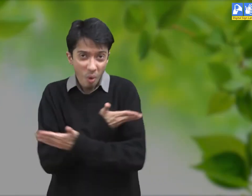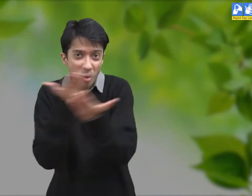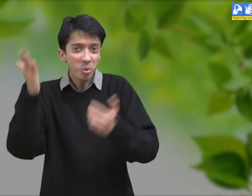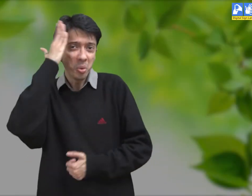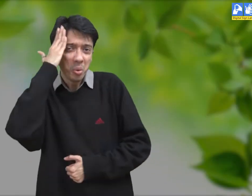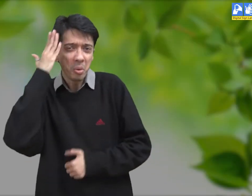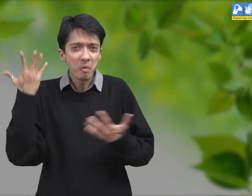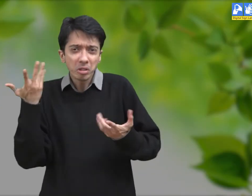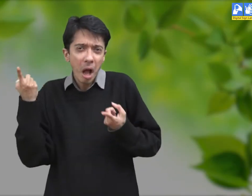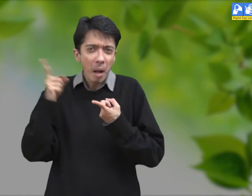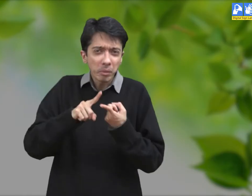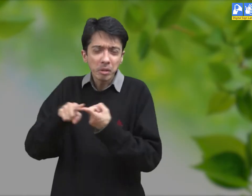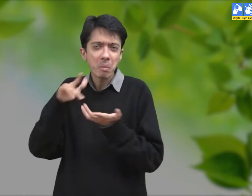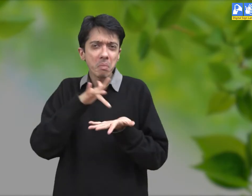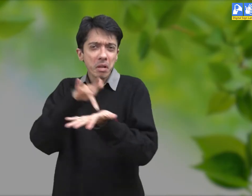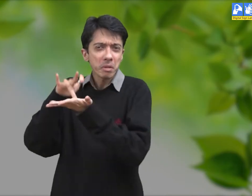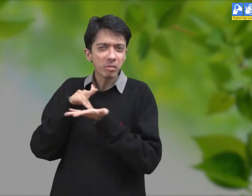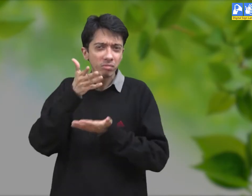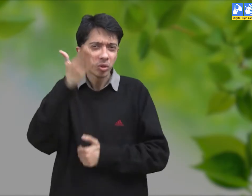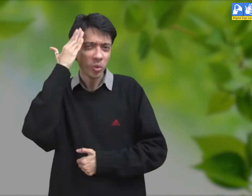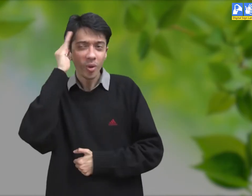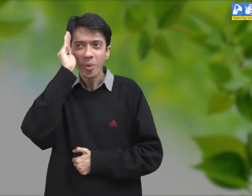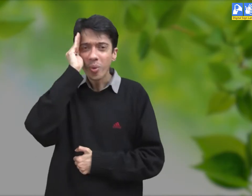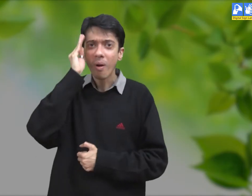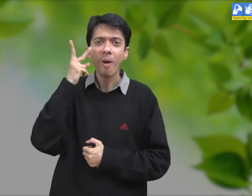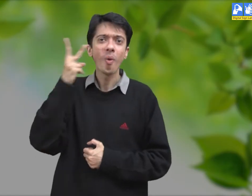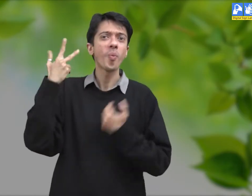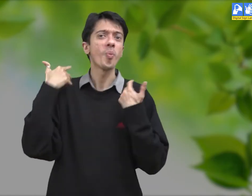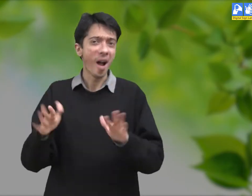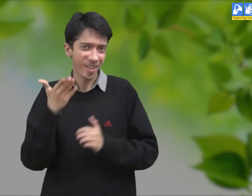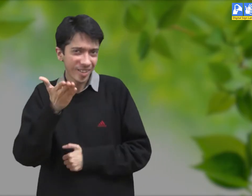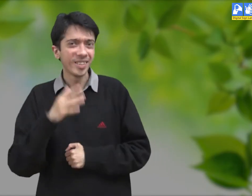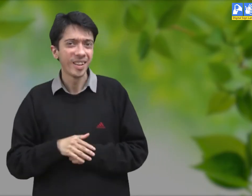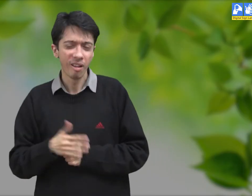Do you know? What happened in these places? You must have heard about it.